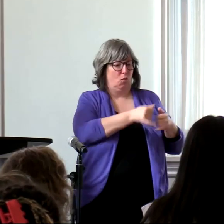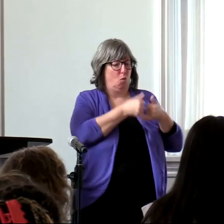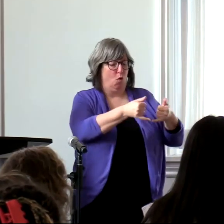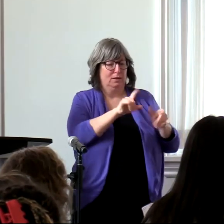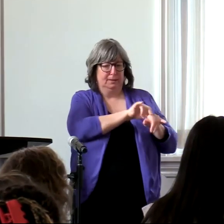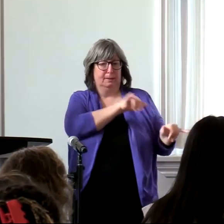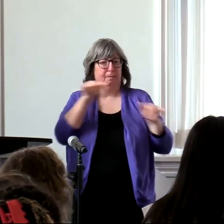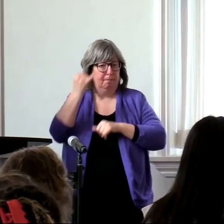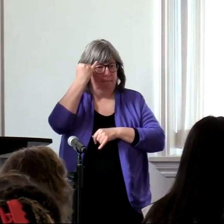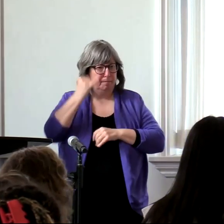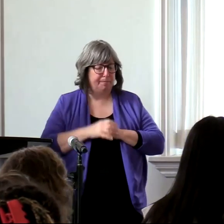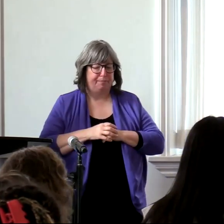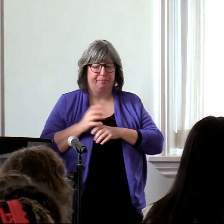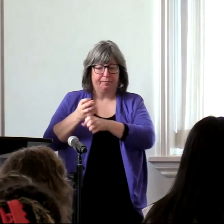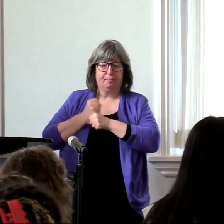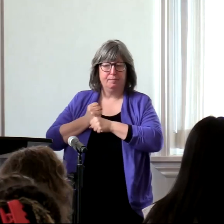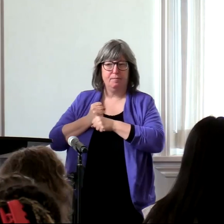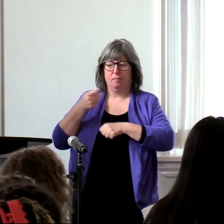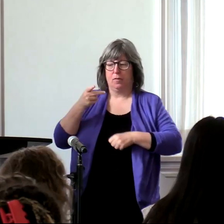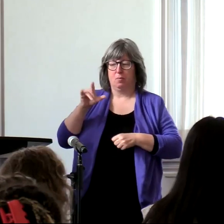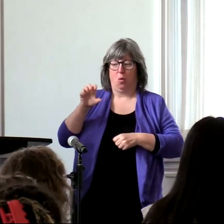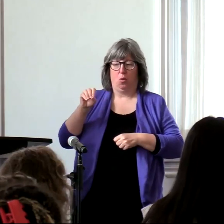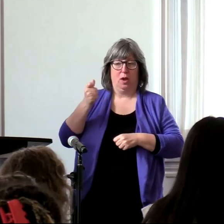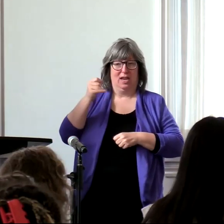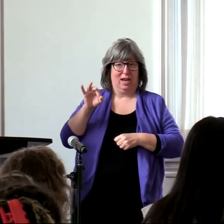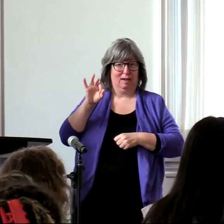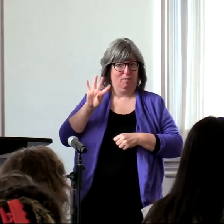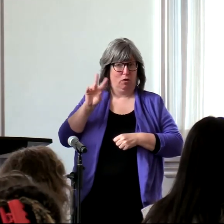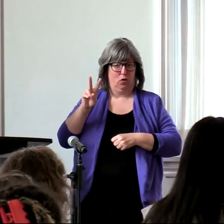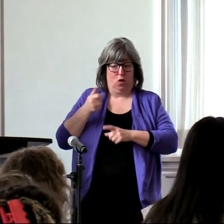Contracting polio in 1942 at age nine,